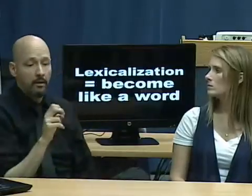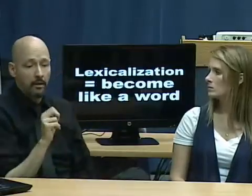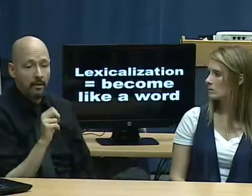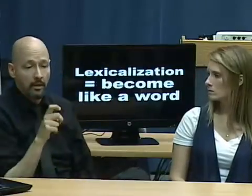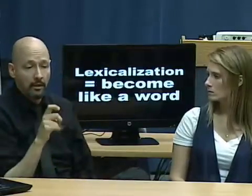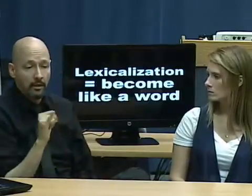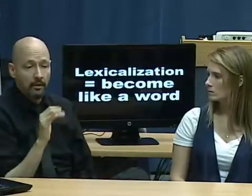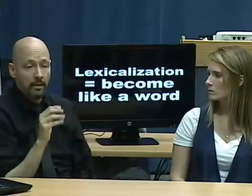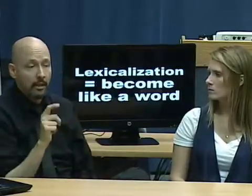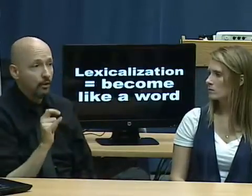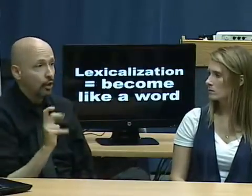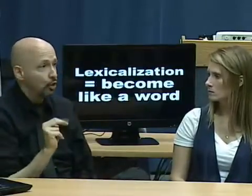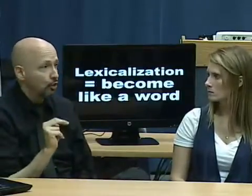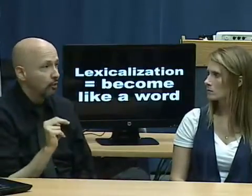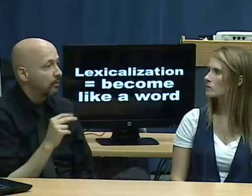L-E-X-I-C-A-L-I-Z-A-T-I-O-N